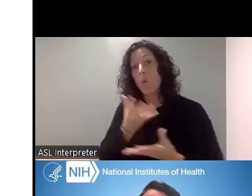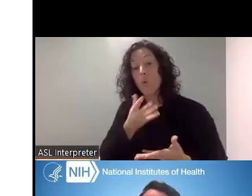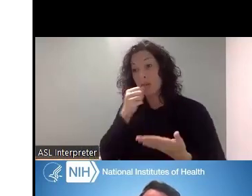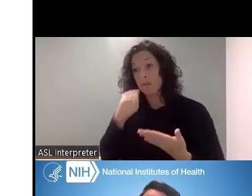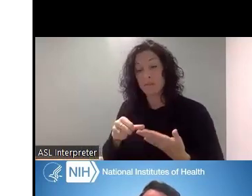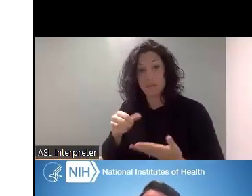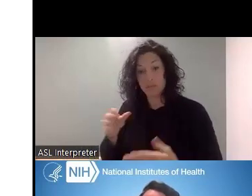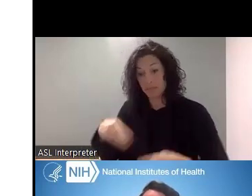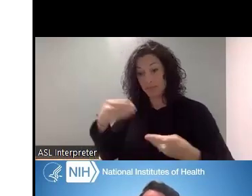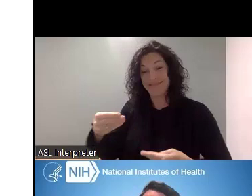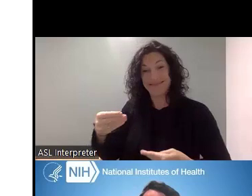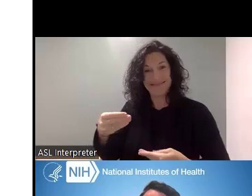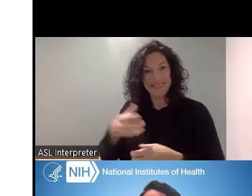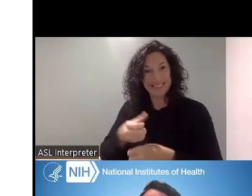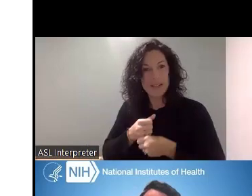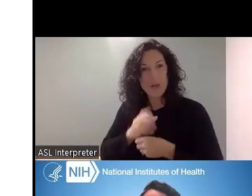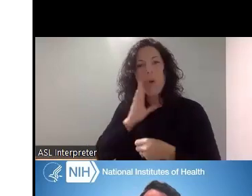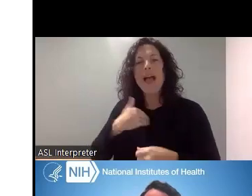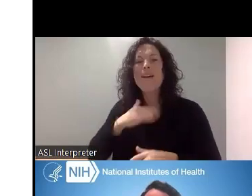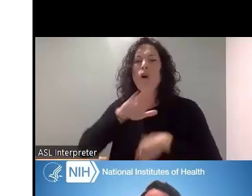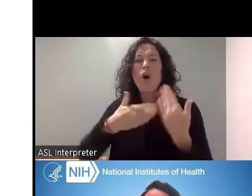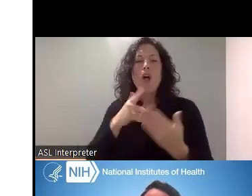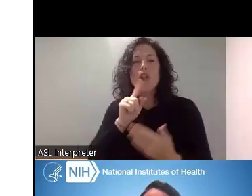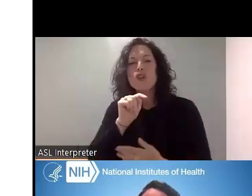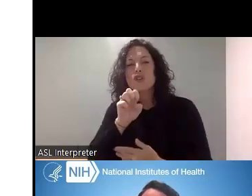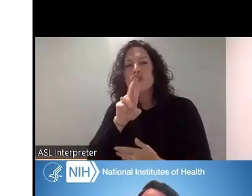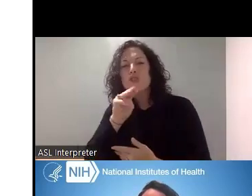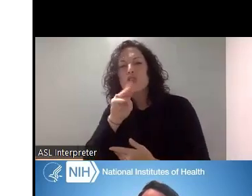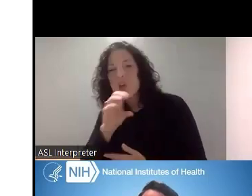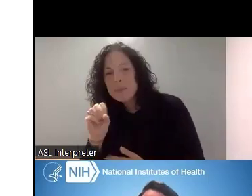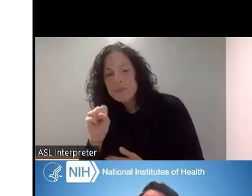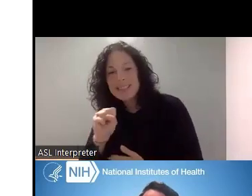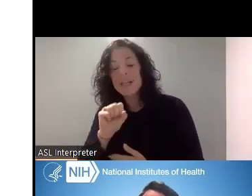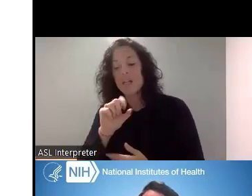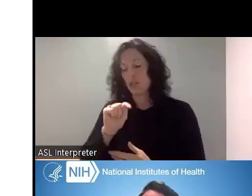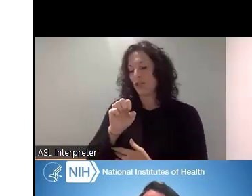all of your terms and conditions for that grant agreement. So that is the official legal document